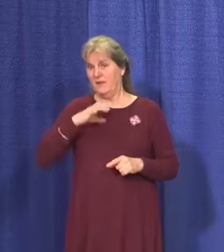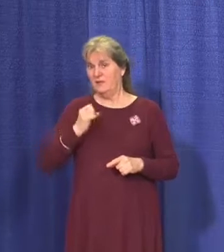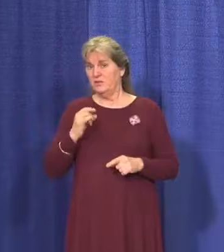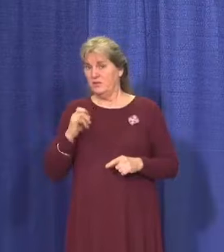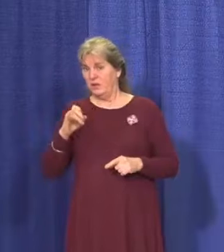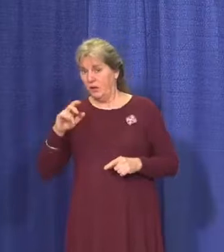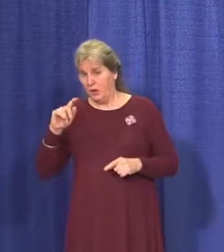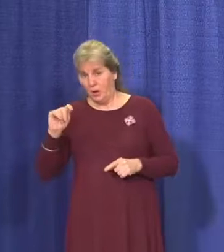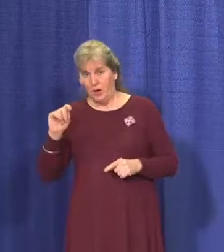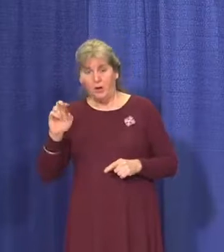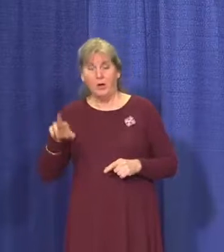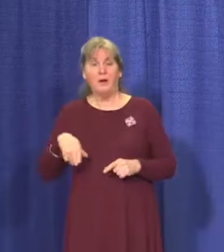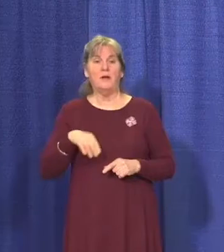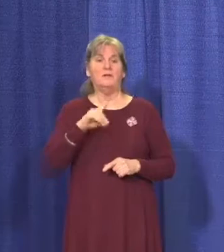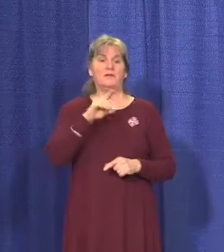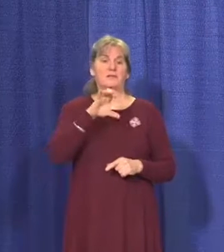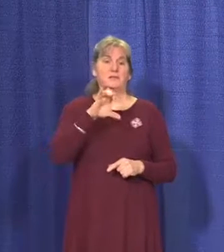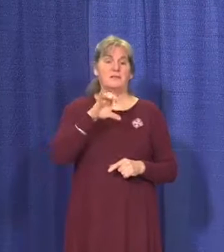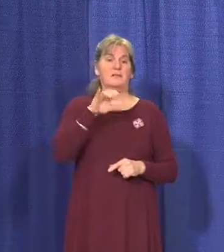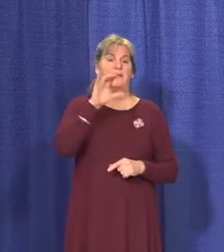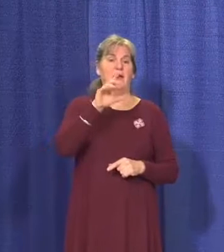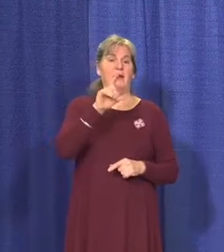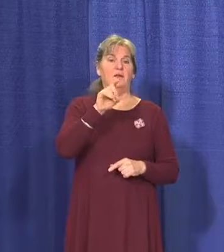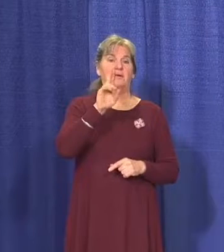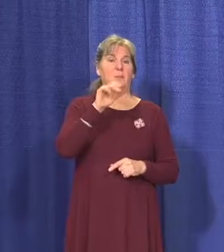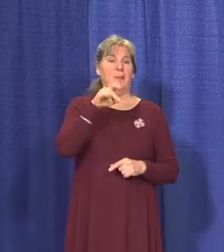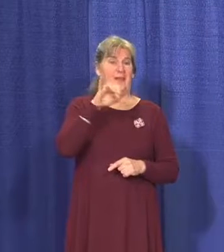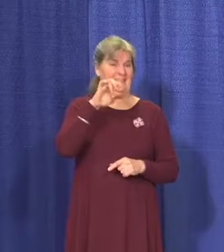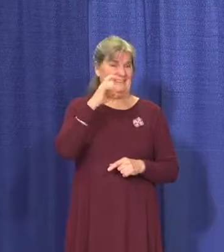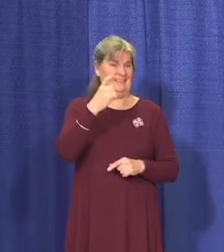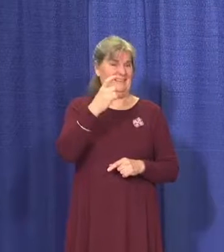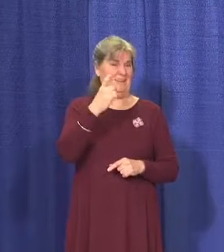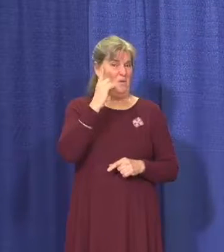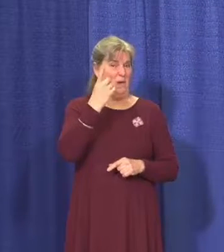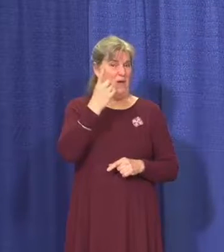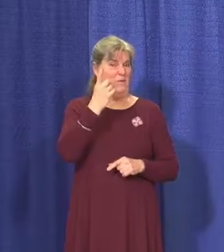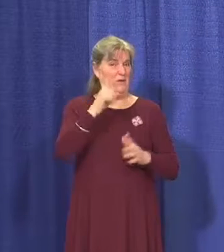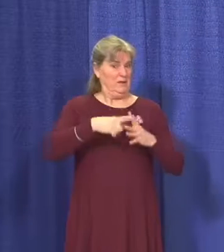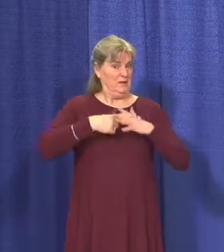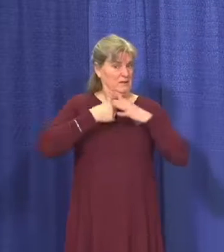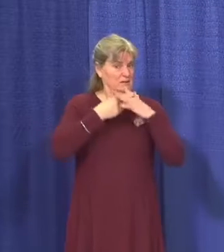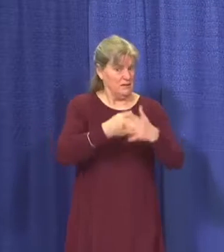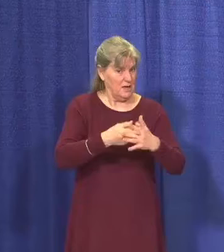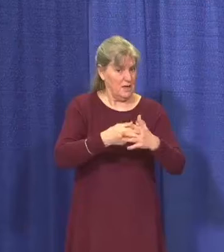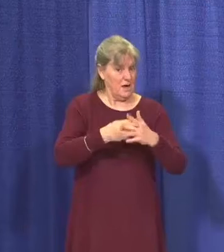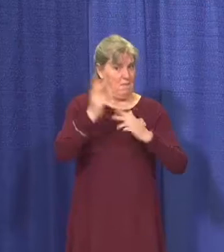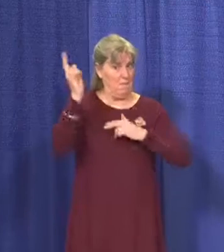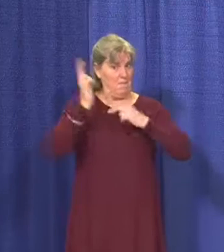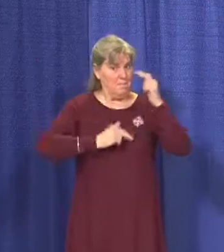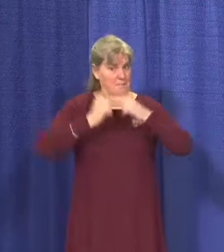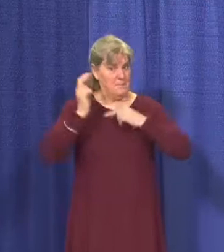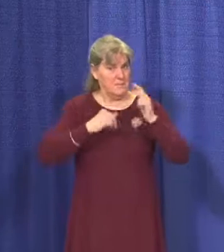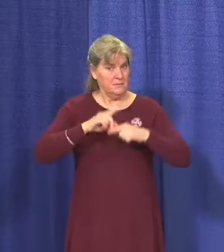shelter and the duplex, sort of work began on the ground?